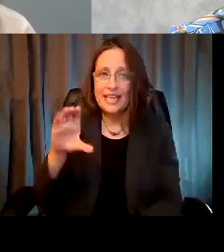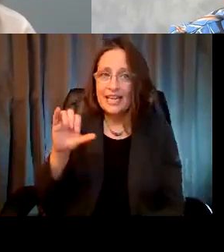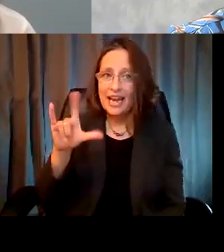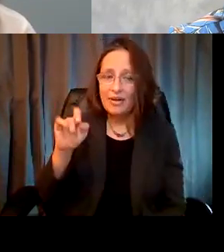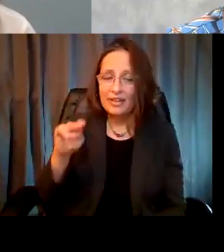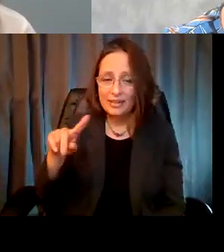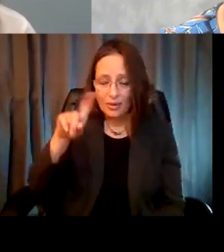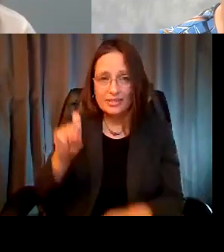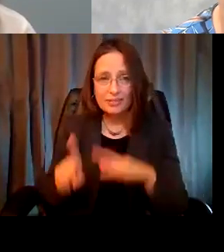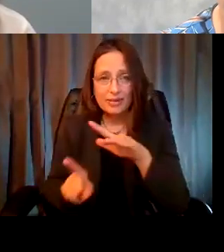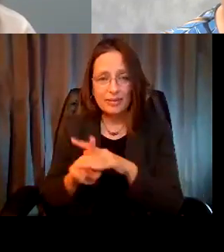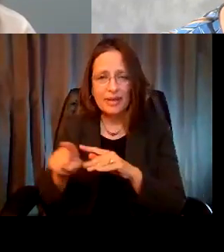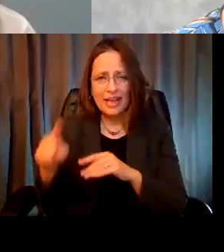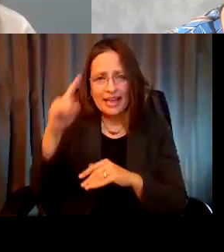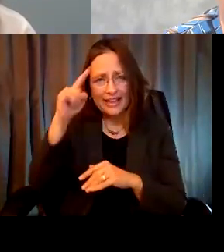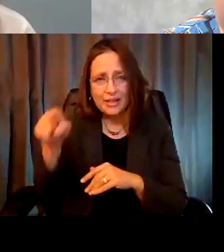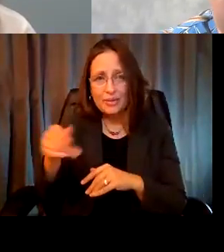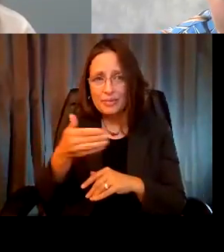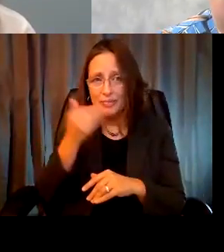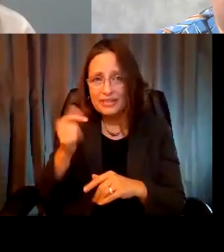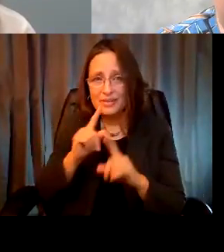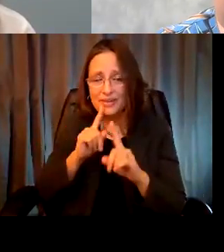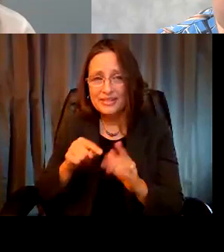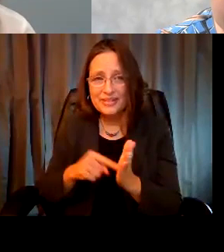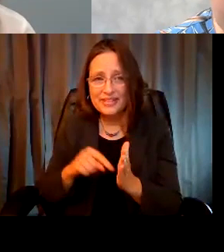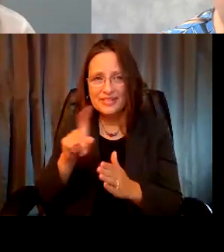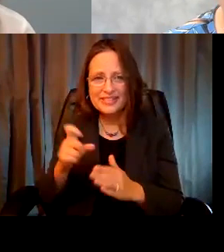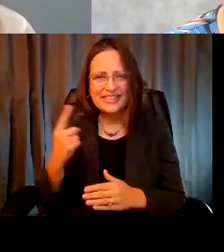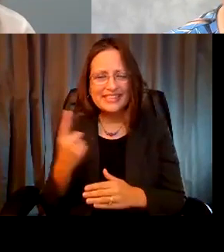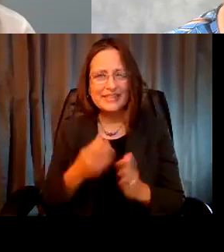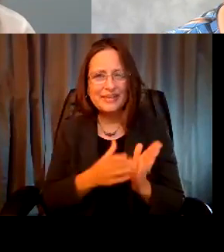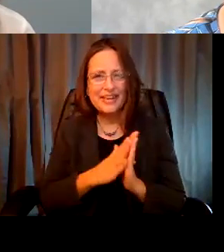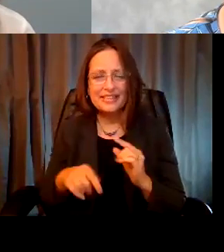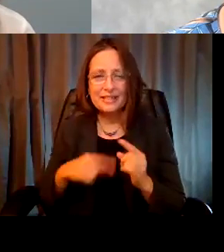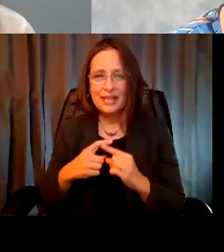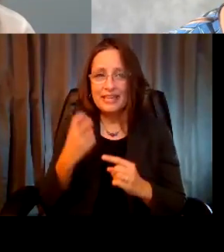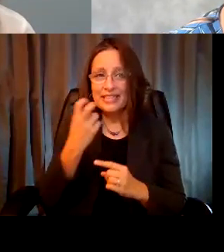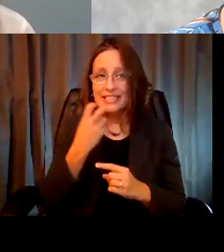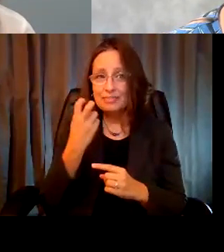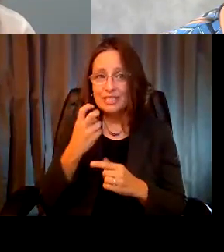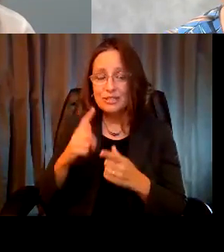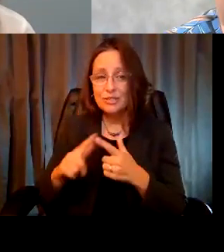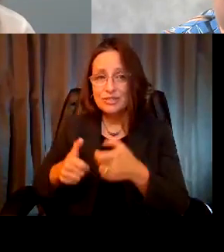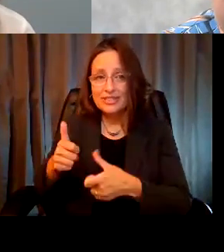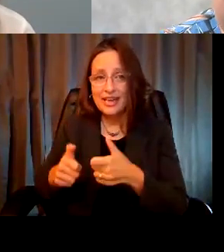sometimes concerning, because that could be altered or forwarded. So I recommend that in